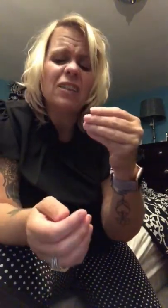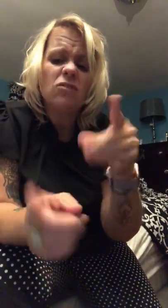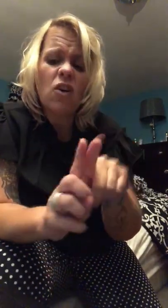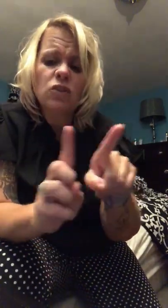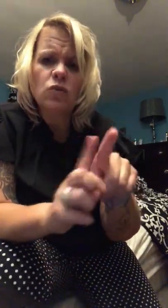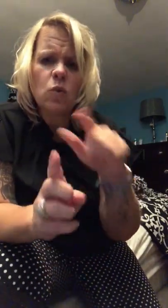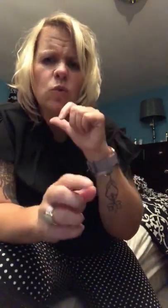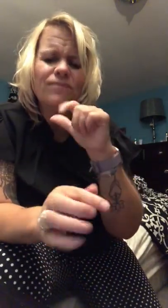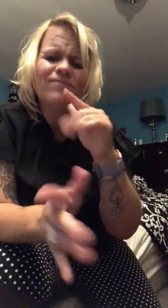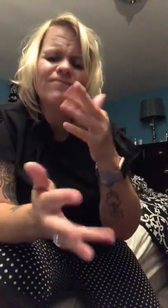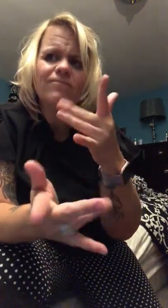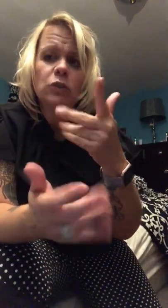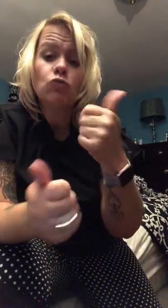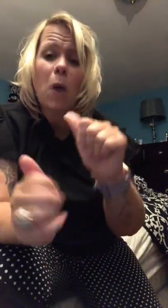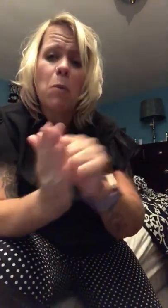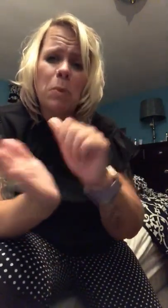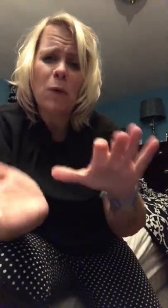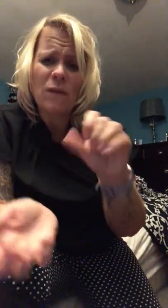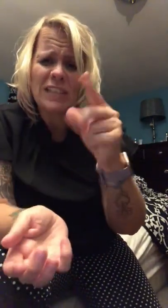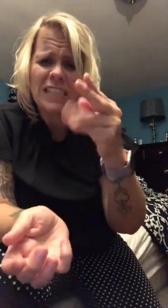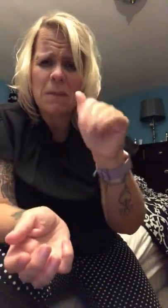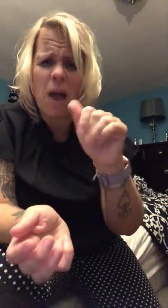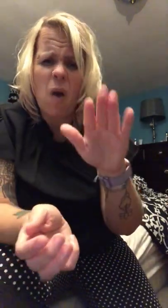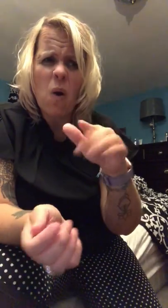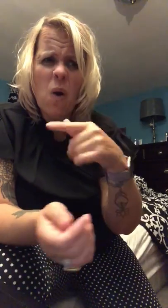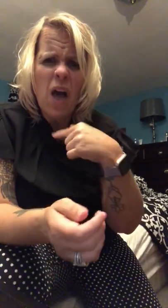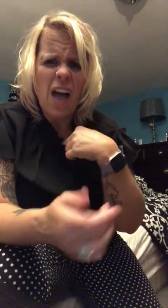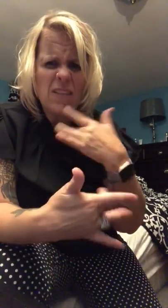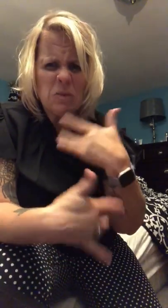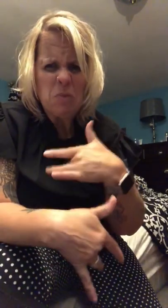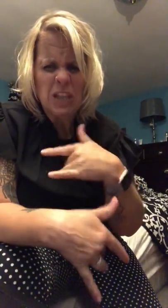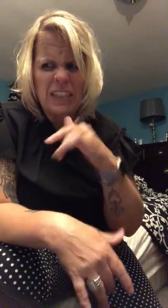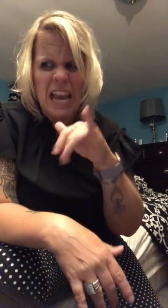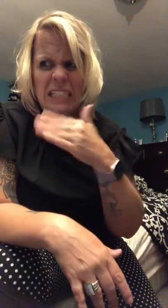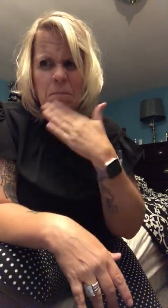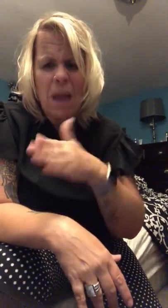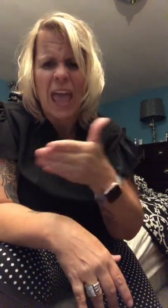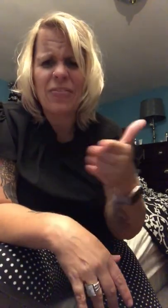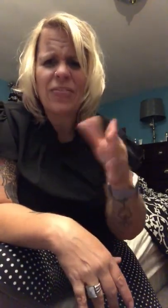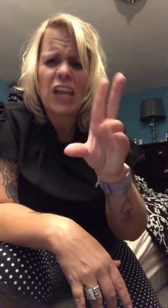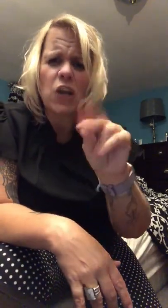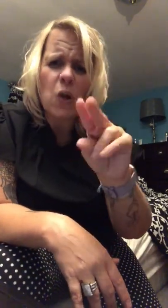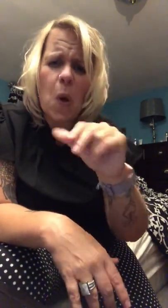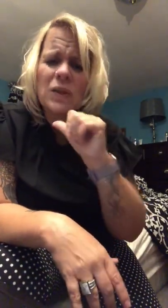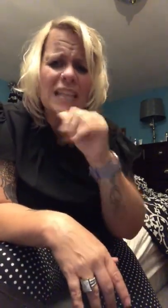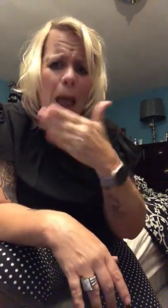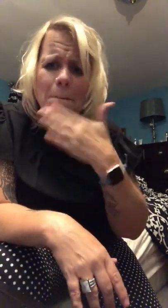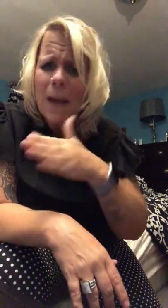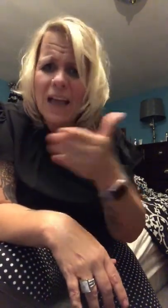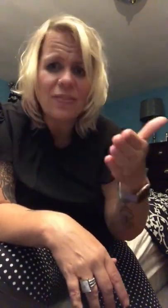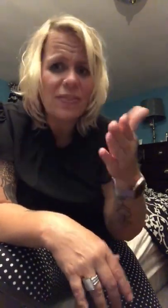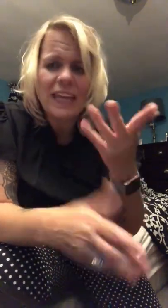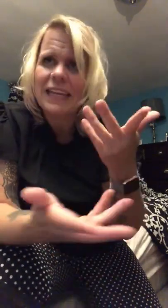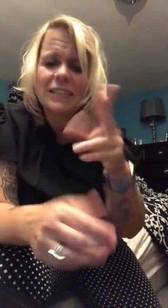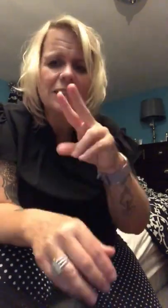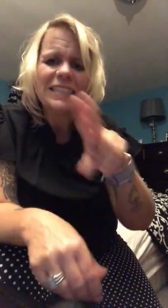Also try to remove the stigmas. If you say, "I have a depression and that's a bag thing". No, it is not a bad thing.